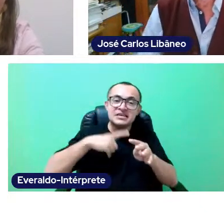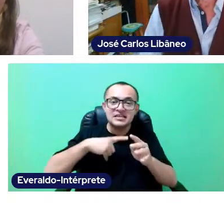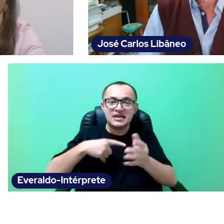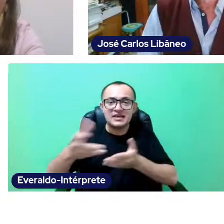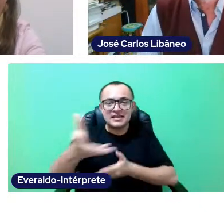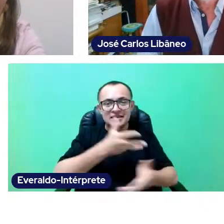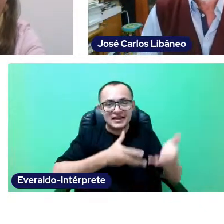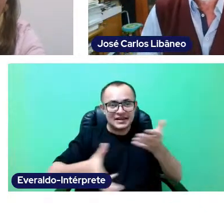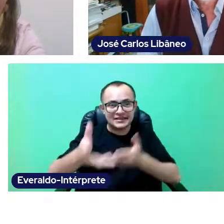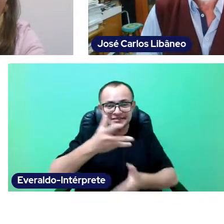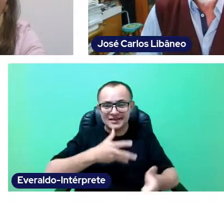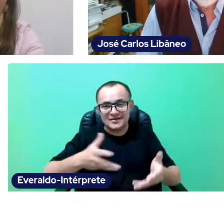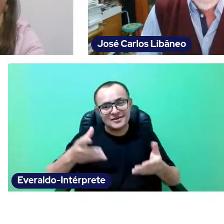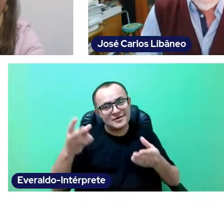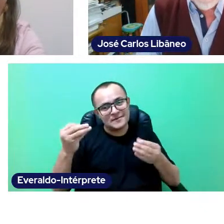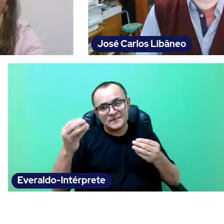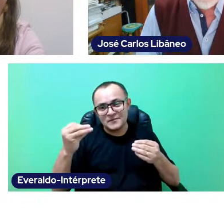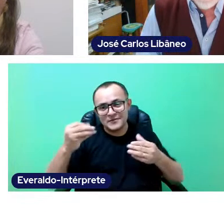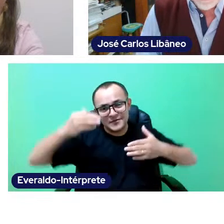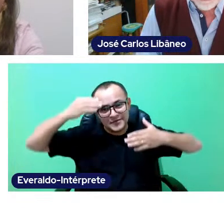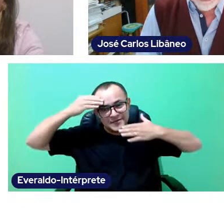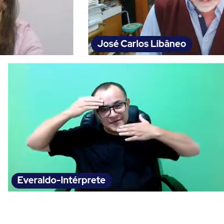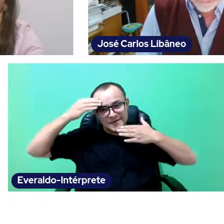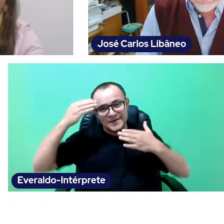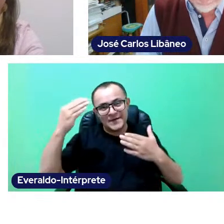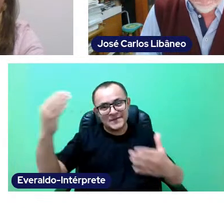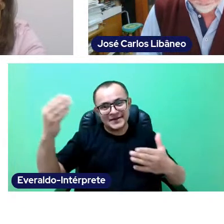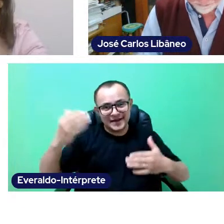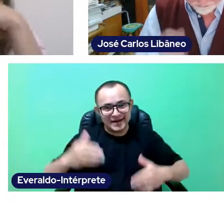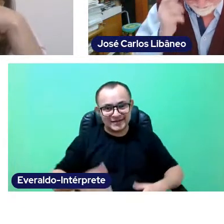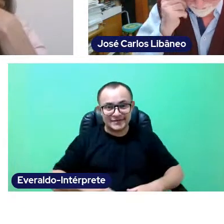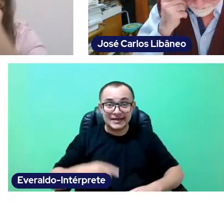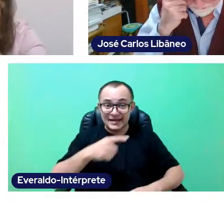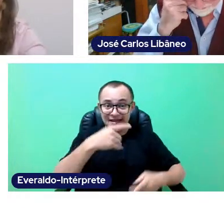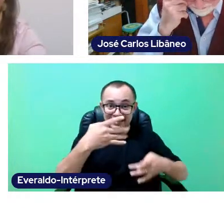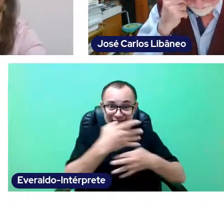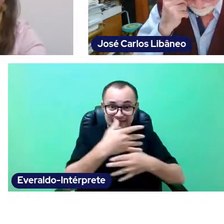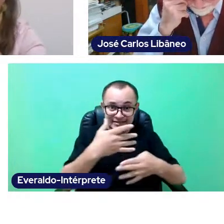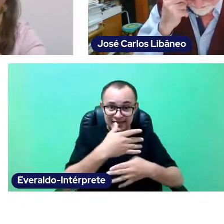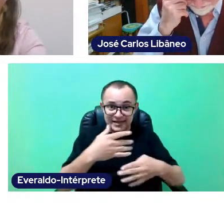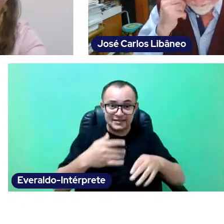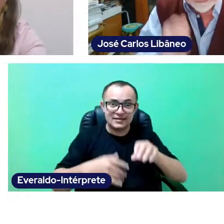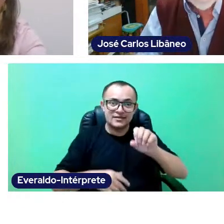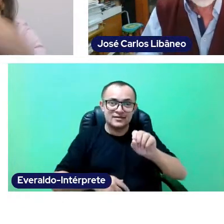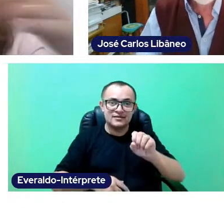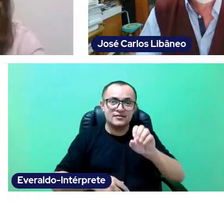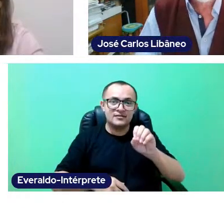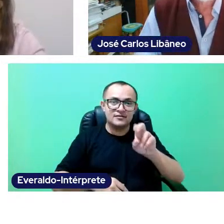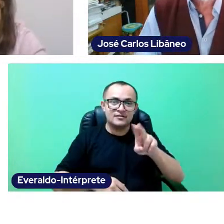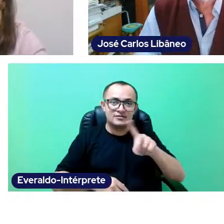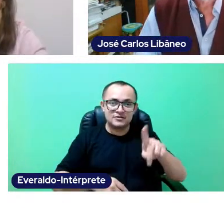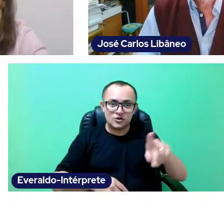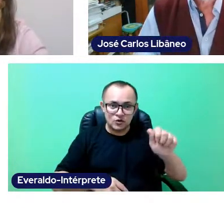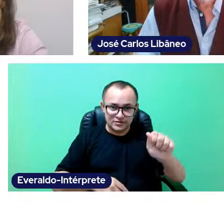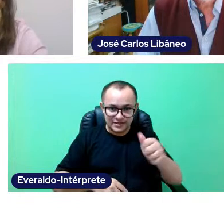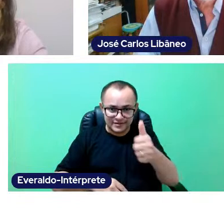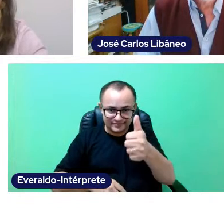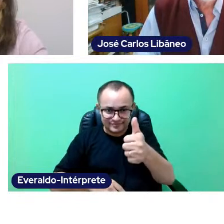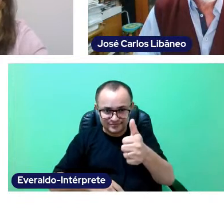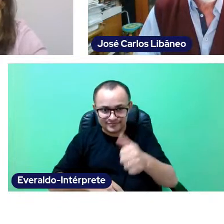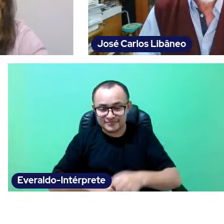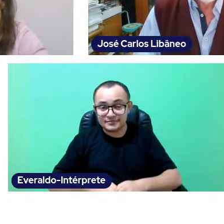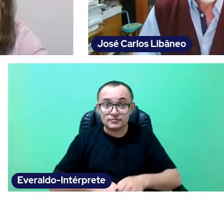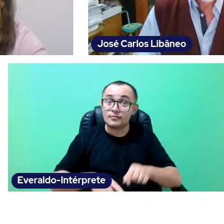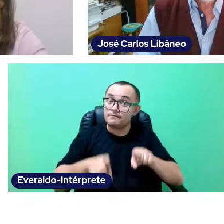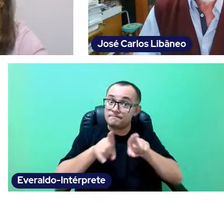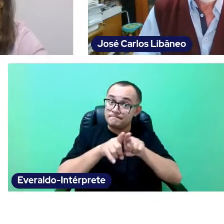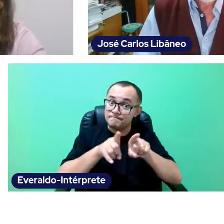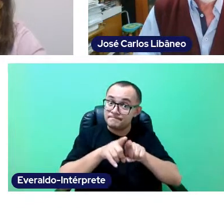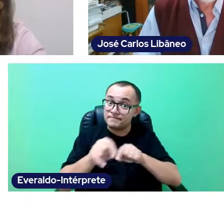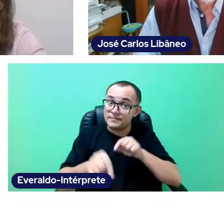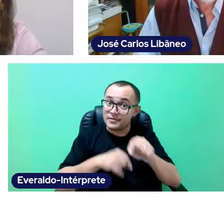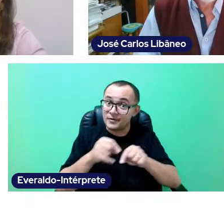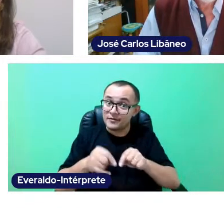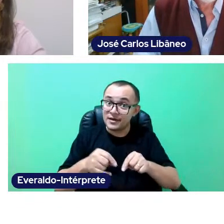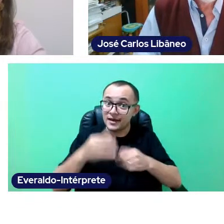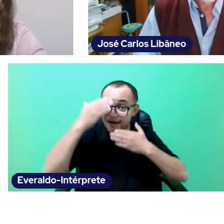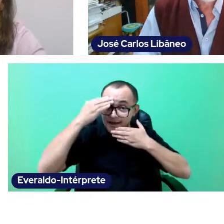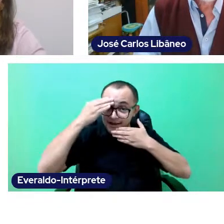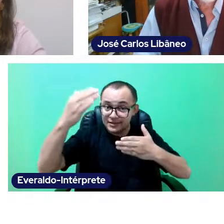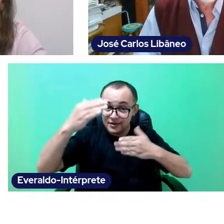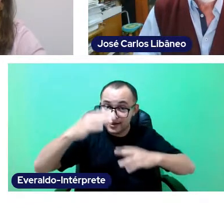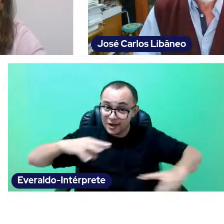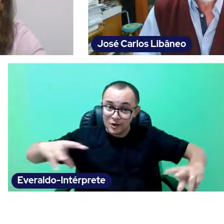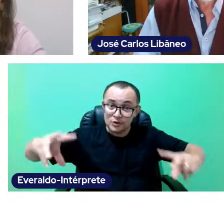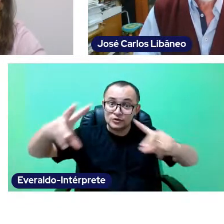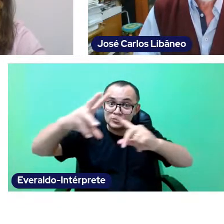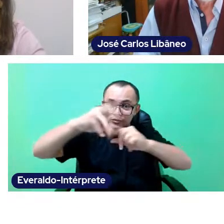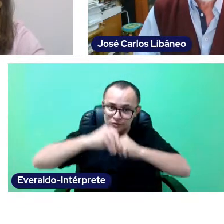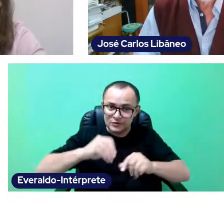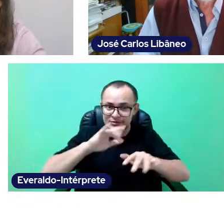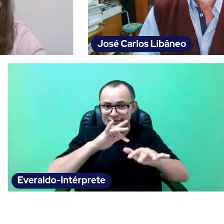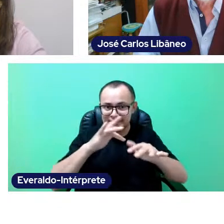We want to thank you, Sousa city, and also every other city network that is our partner in this event today.